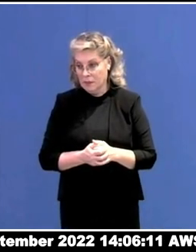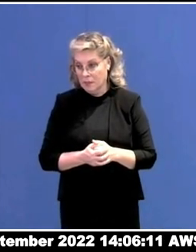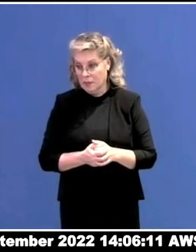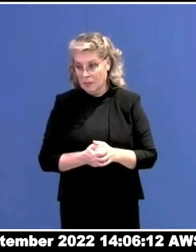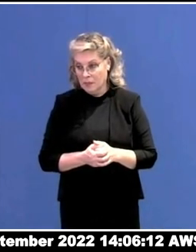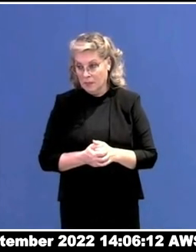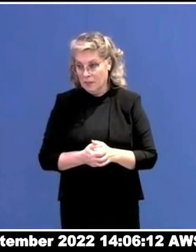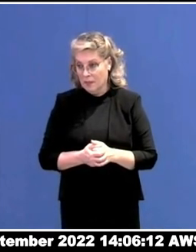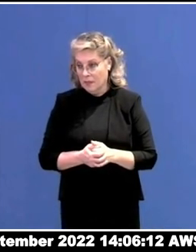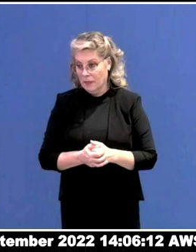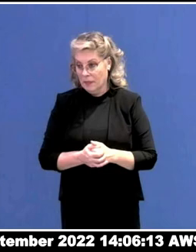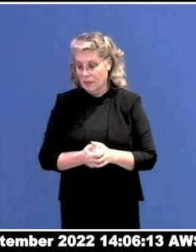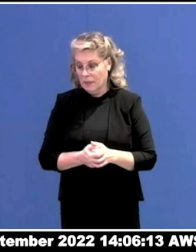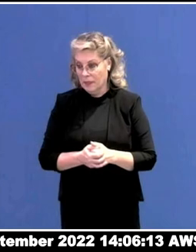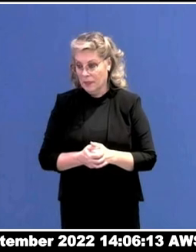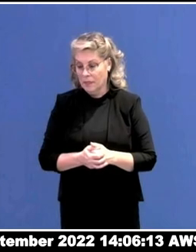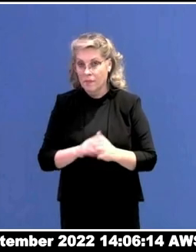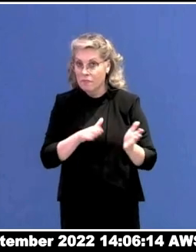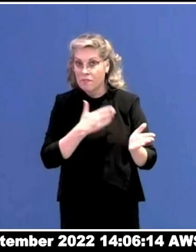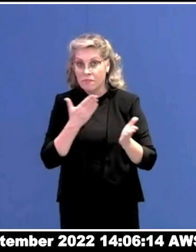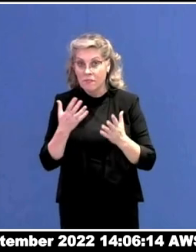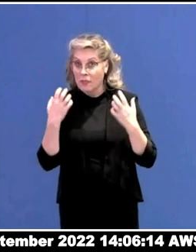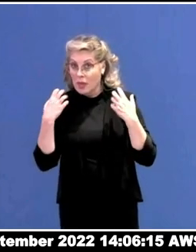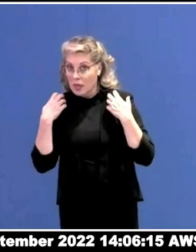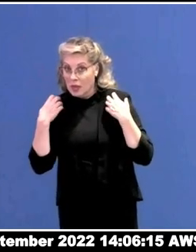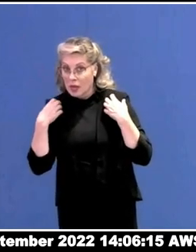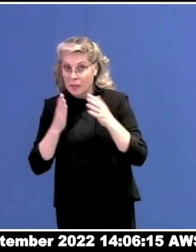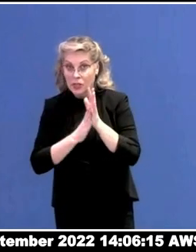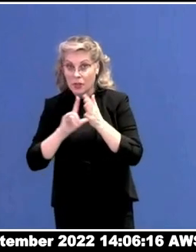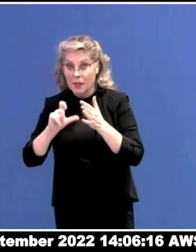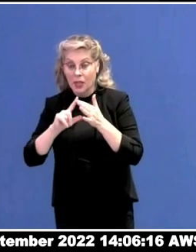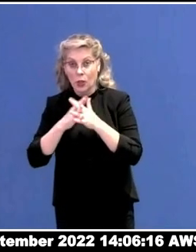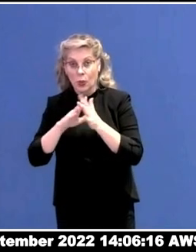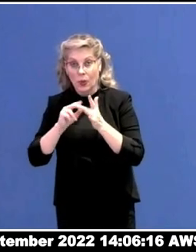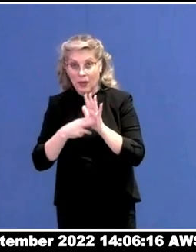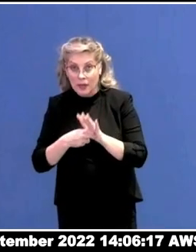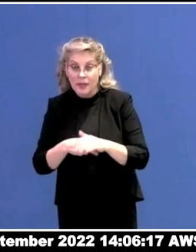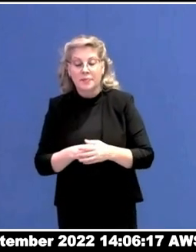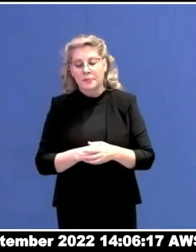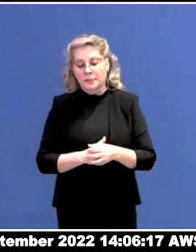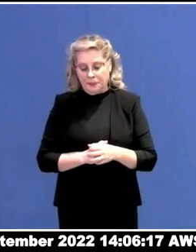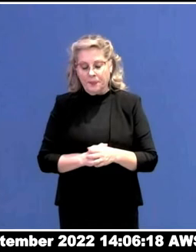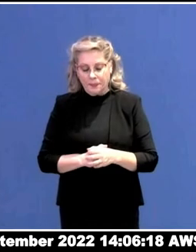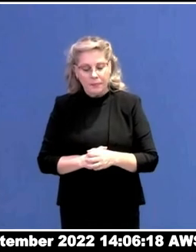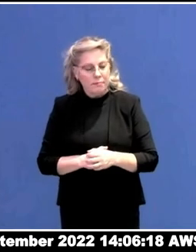Commissioner McEwin? COMMISSIONER McEWIN: Thank you. Thank you to all three of you for your evidence.